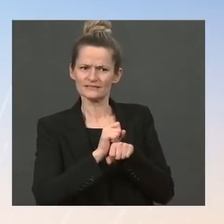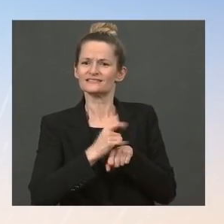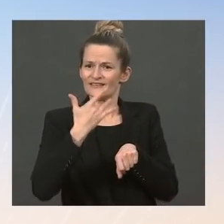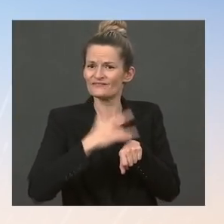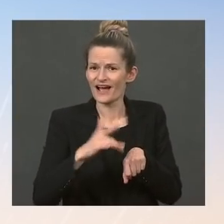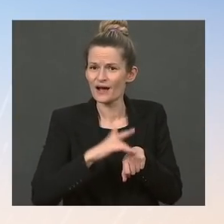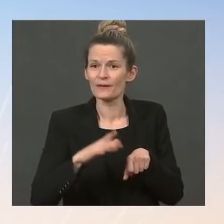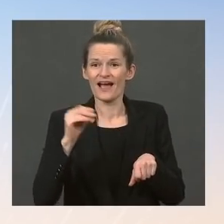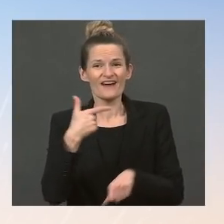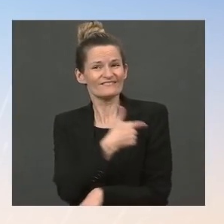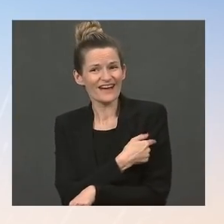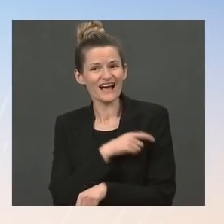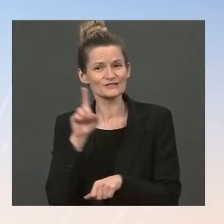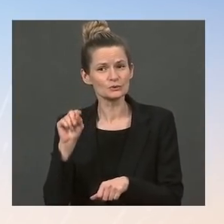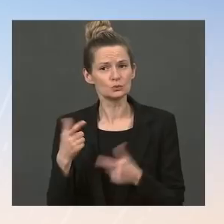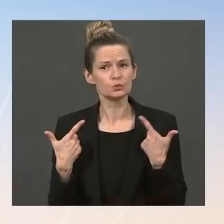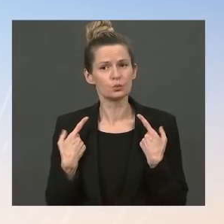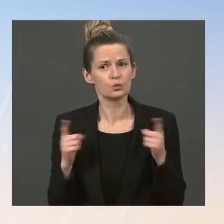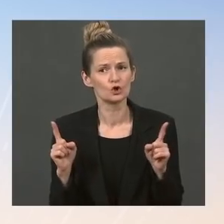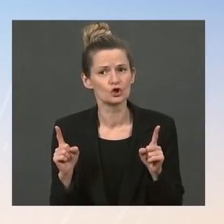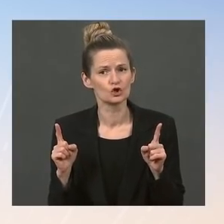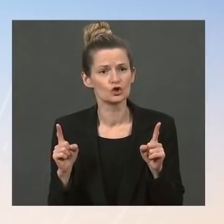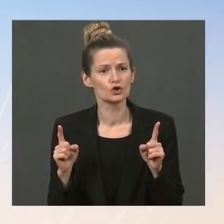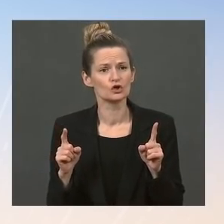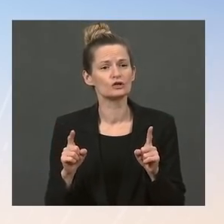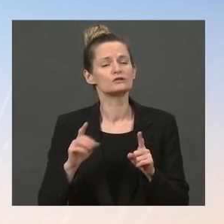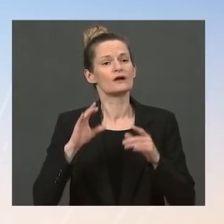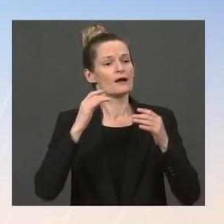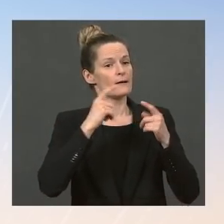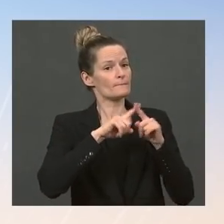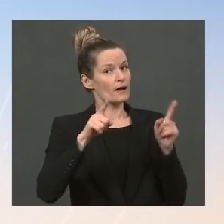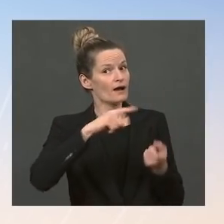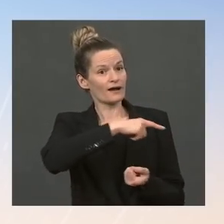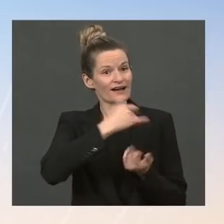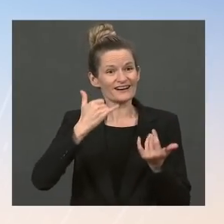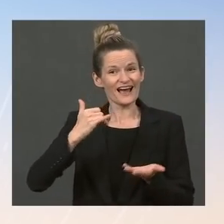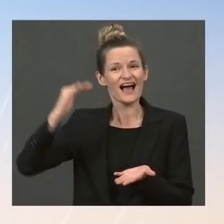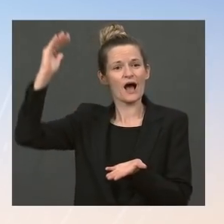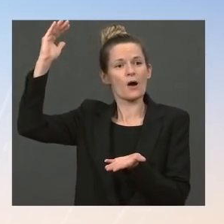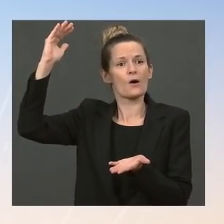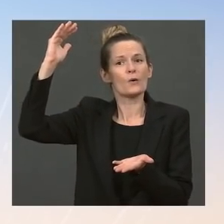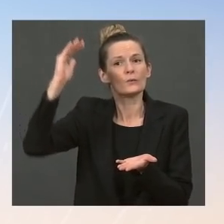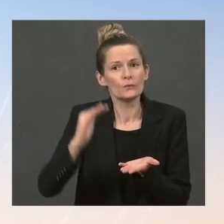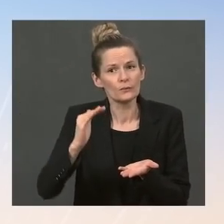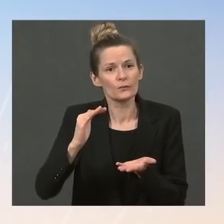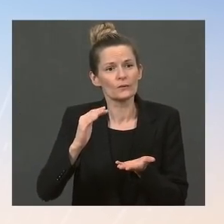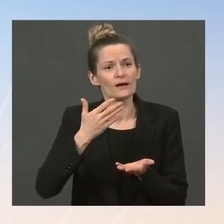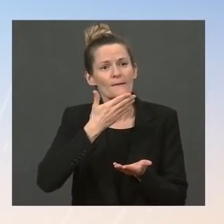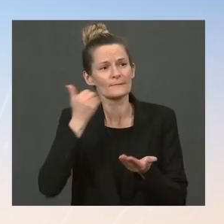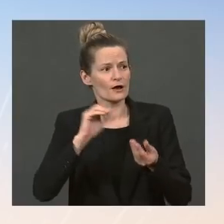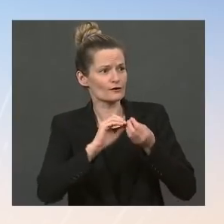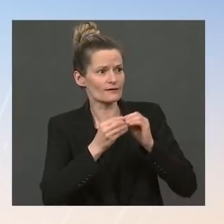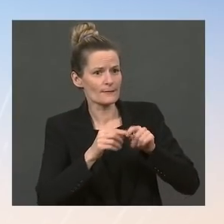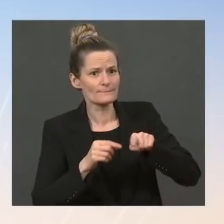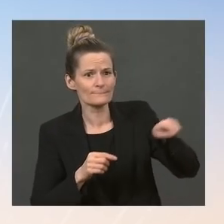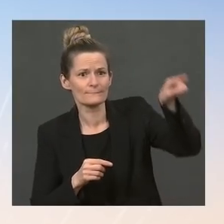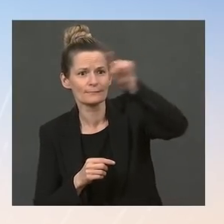Right? That's why these doctors and medical experts, in their statement, made this -- made this recommendation and this announcement.